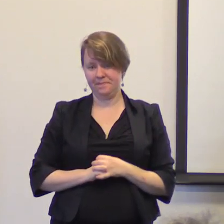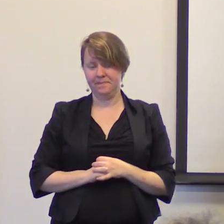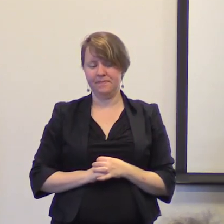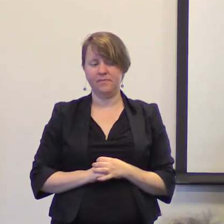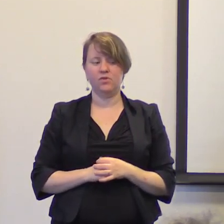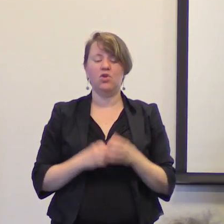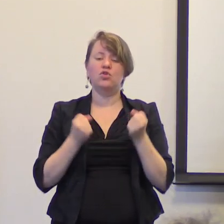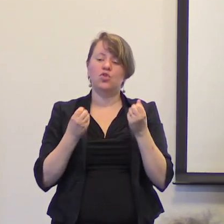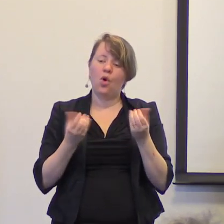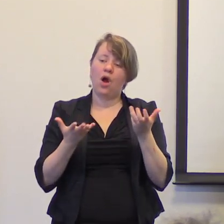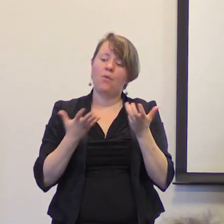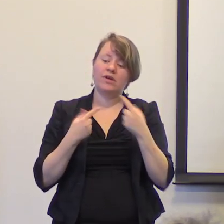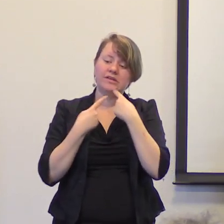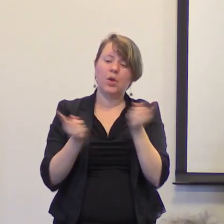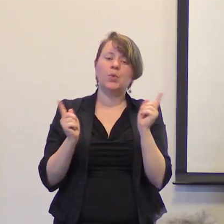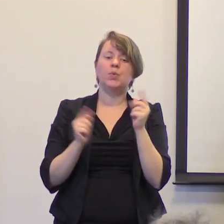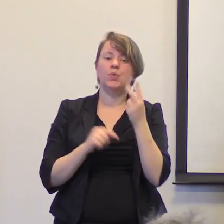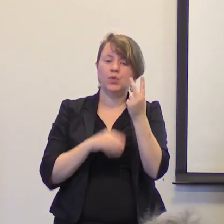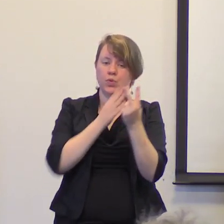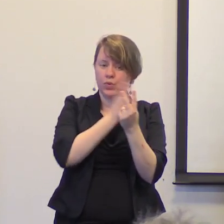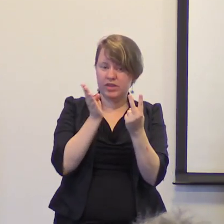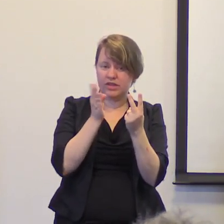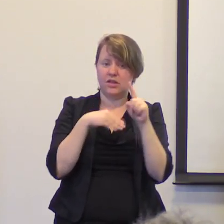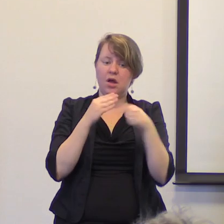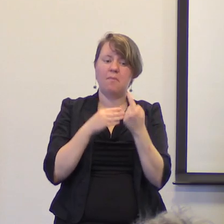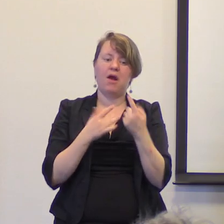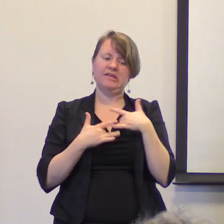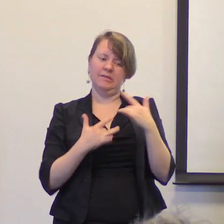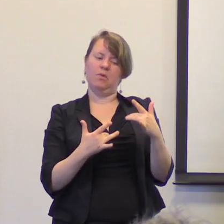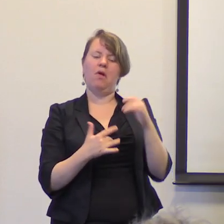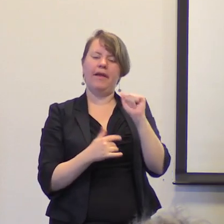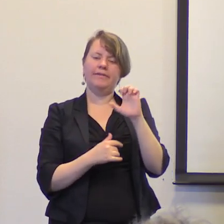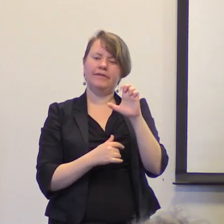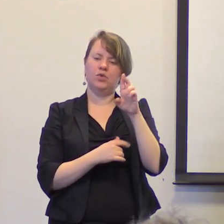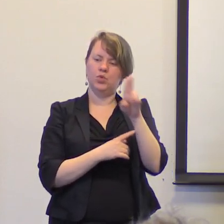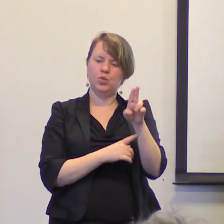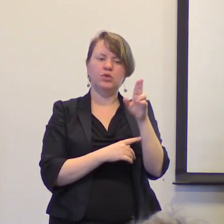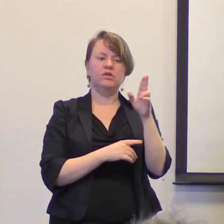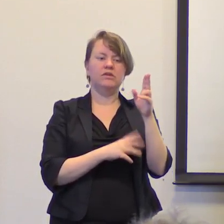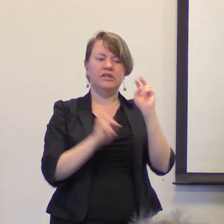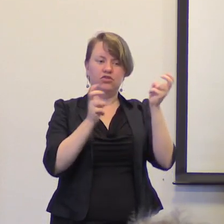I want to tell you two things about prototypical ACLU issues, which go back to 1920 when the